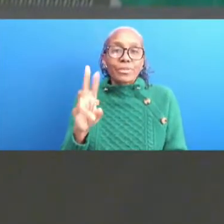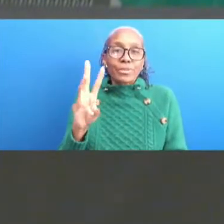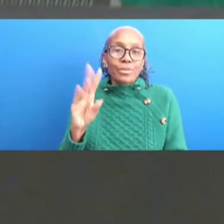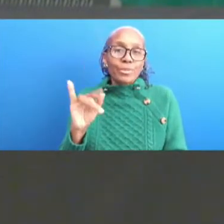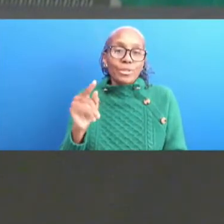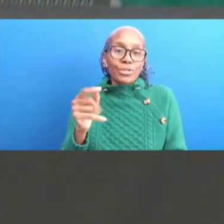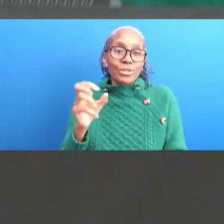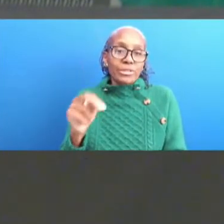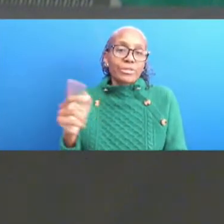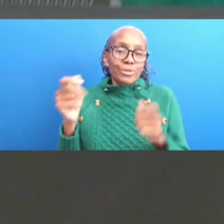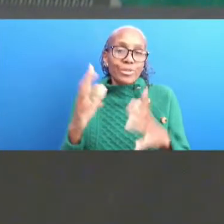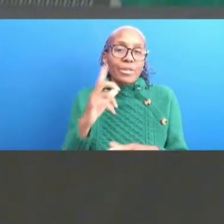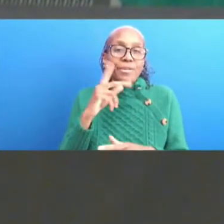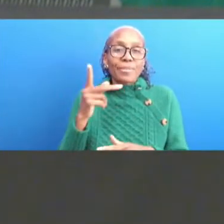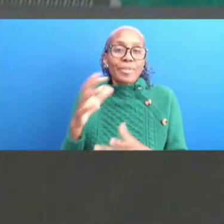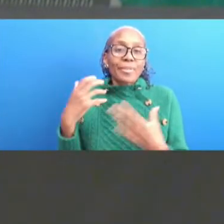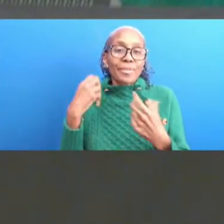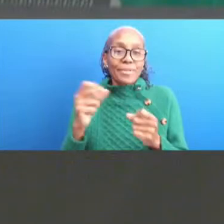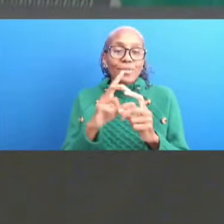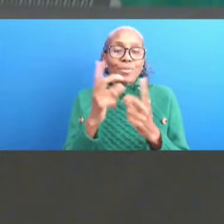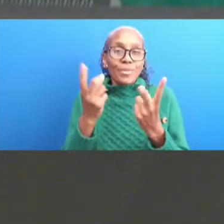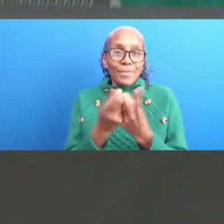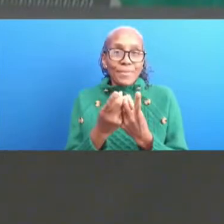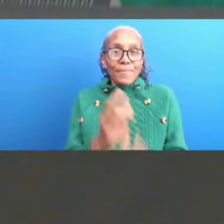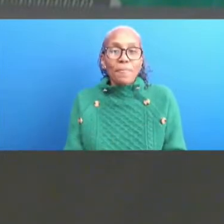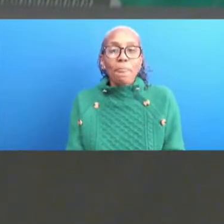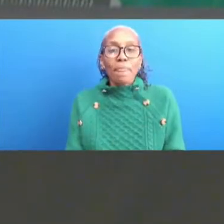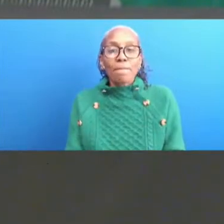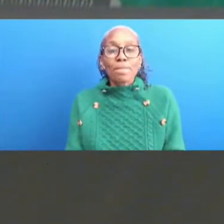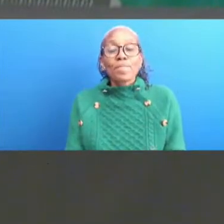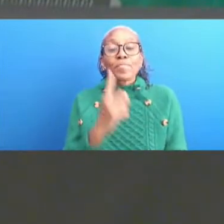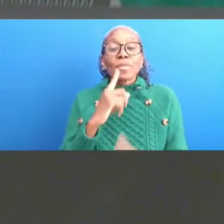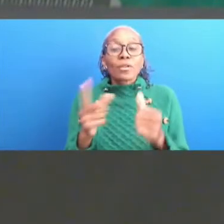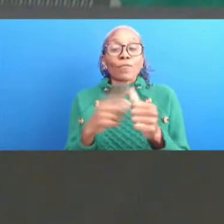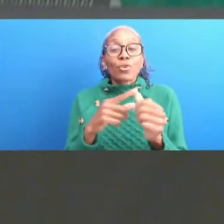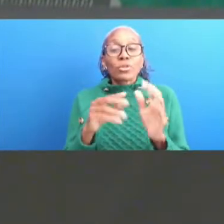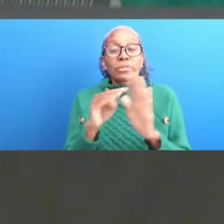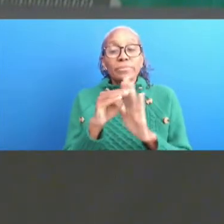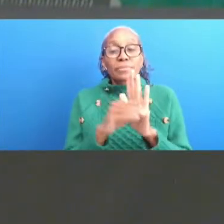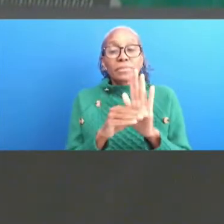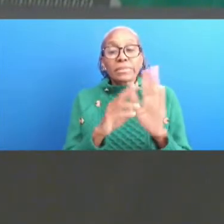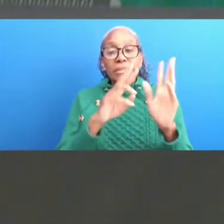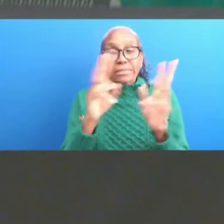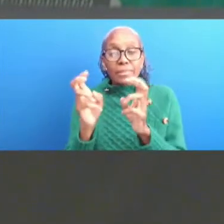BOTH ITEMS WILL BE COVERED BY